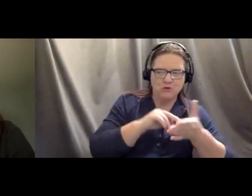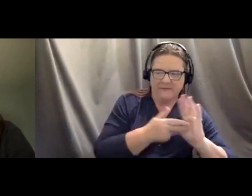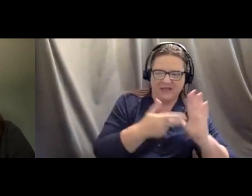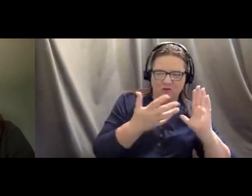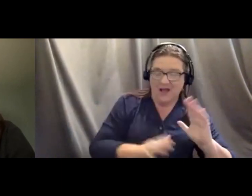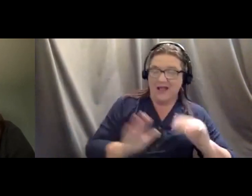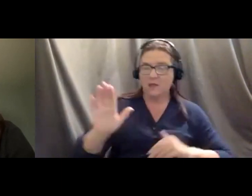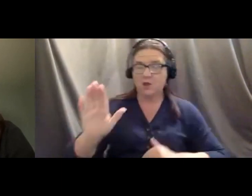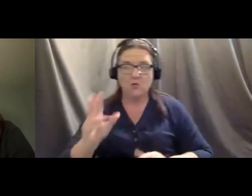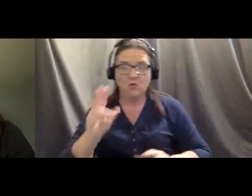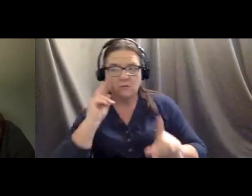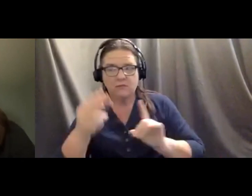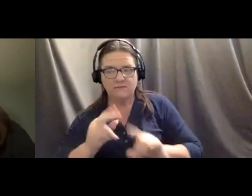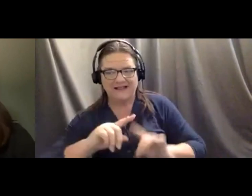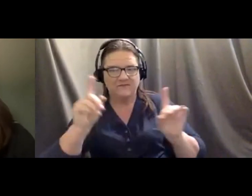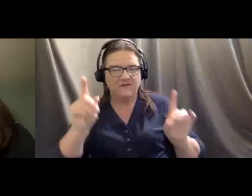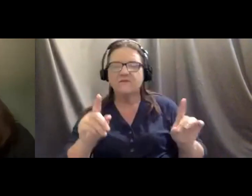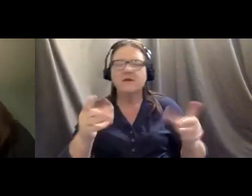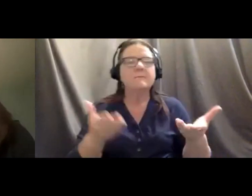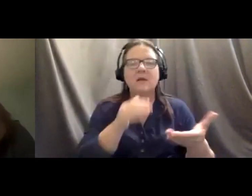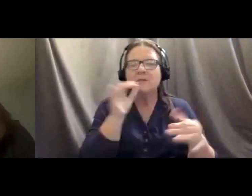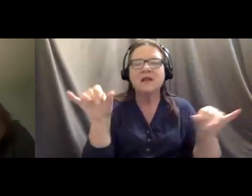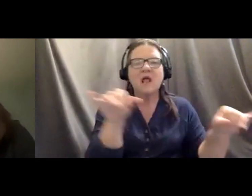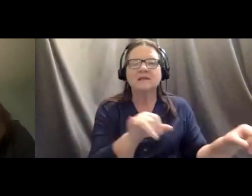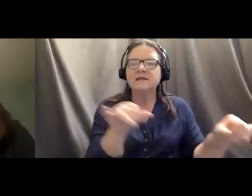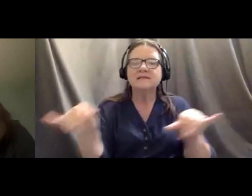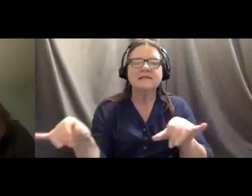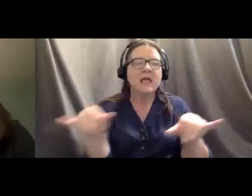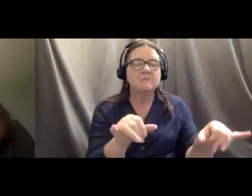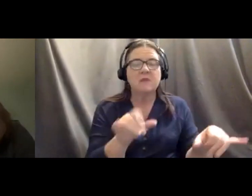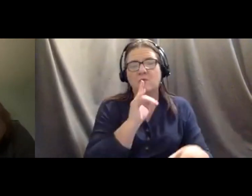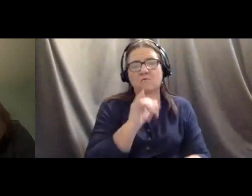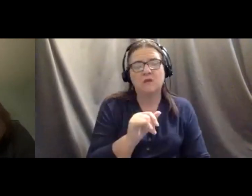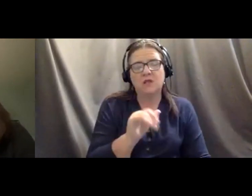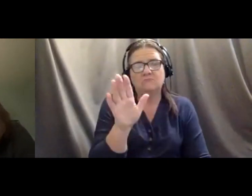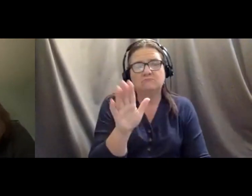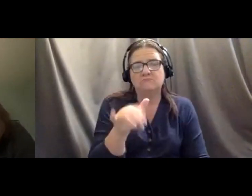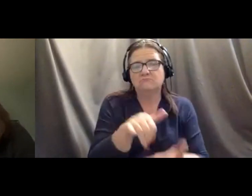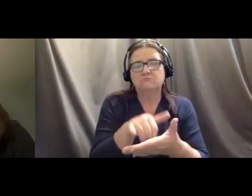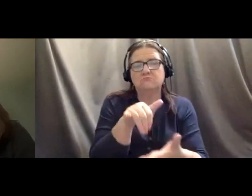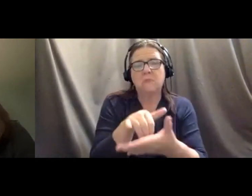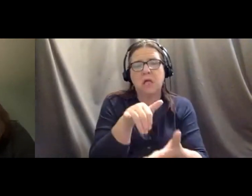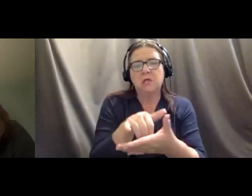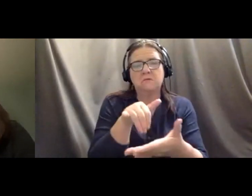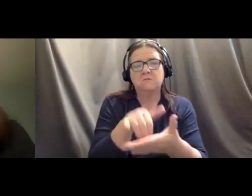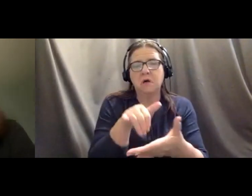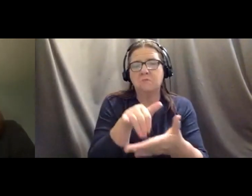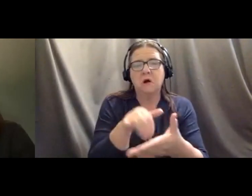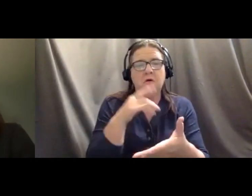Because it may not be identical. And really in all honesty it's impossible for it to be identical.